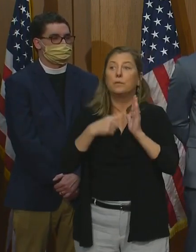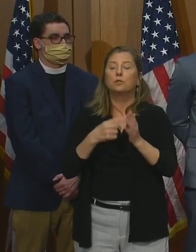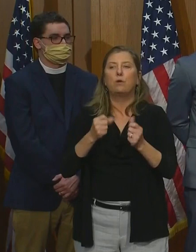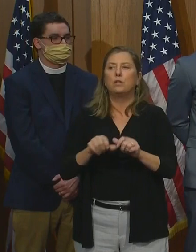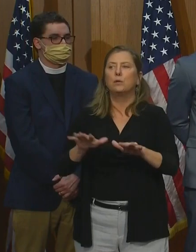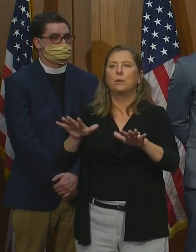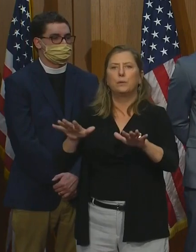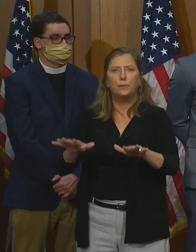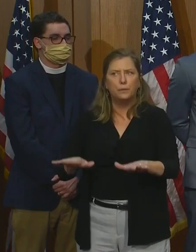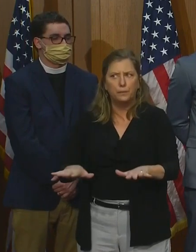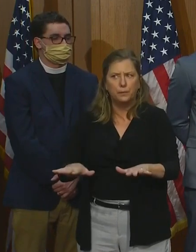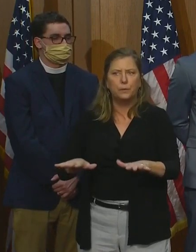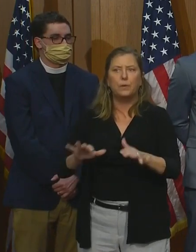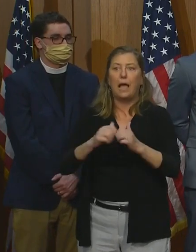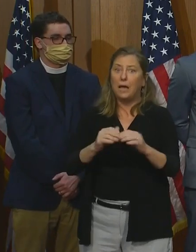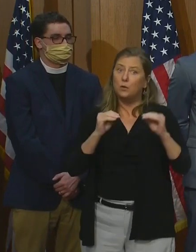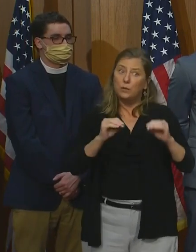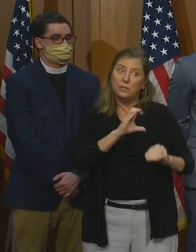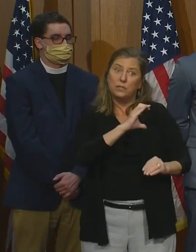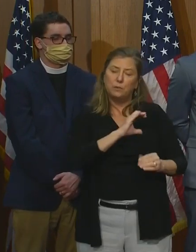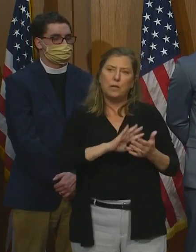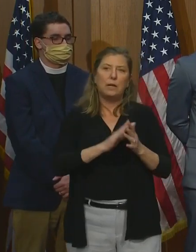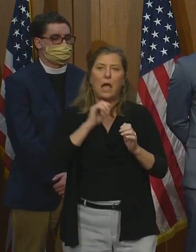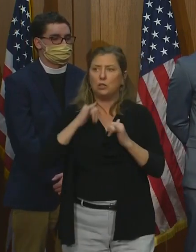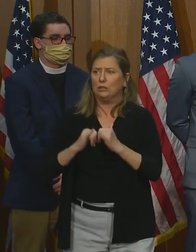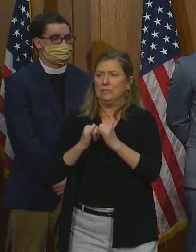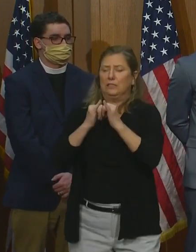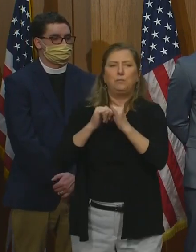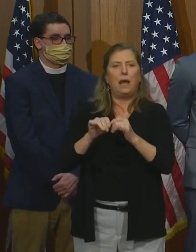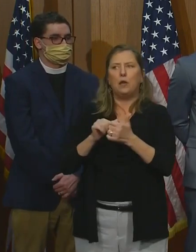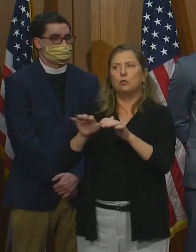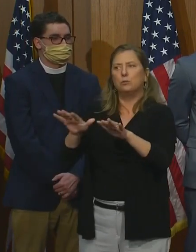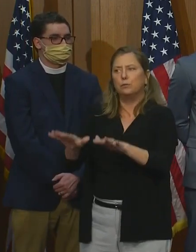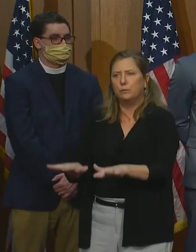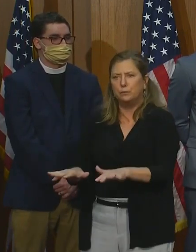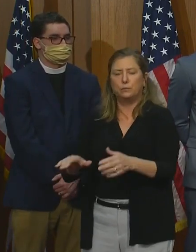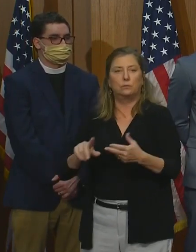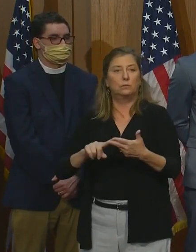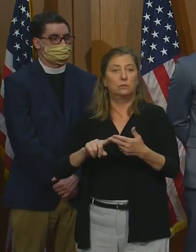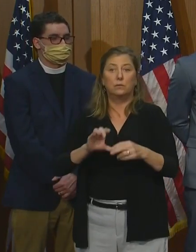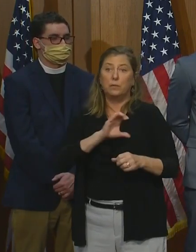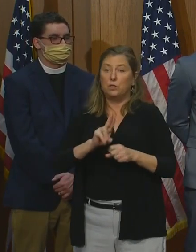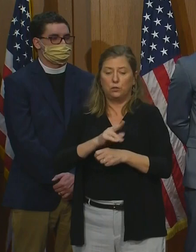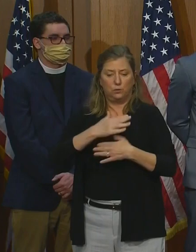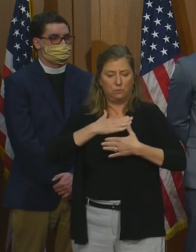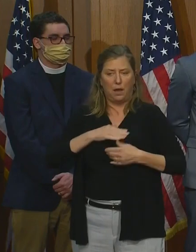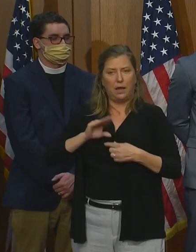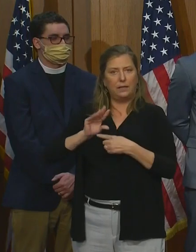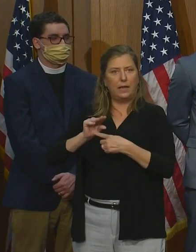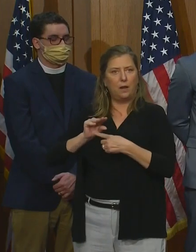THEM- TECHNIQUES SUCH AS THE ESCALATING- HOW DO WE TRAIN